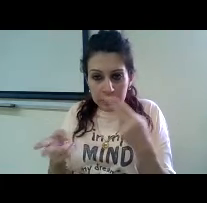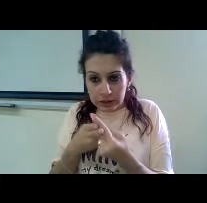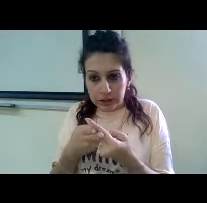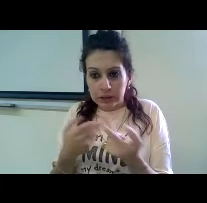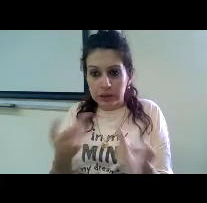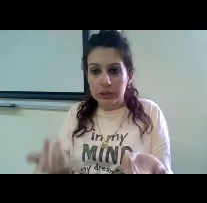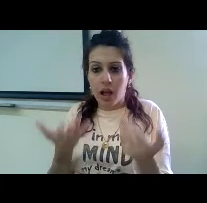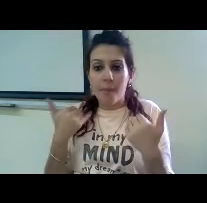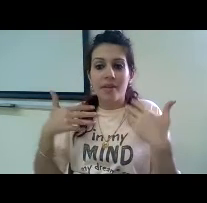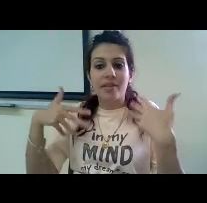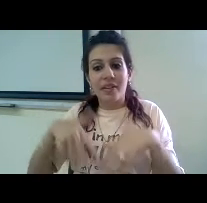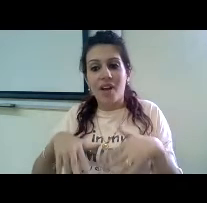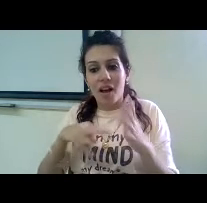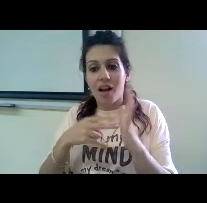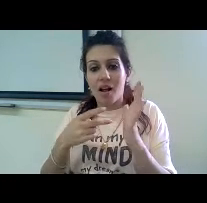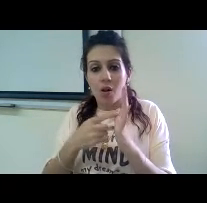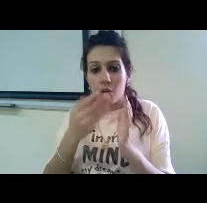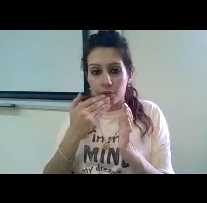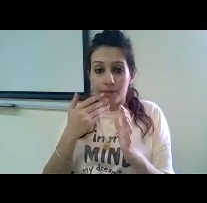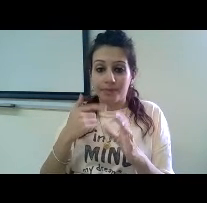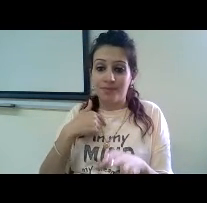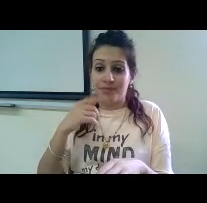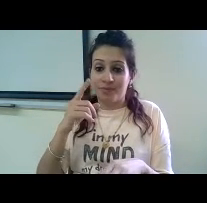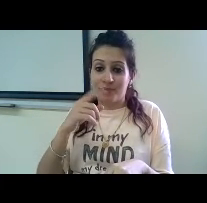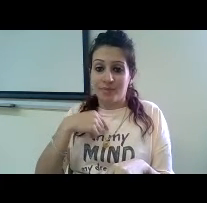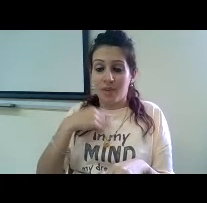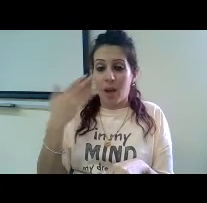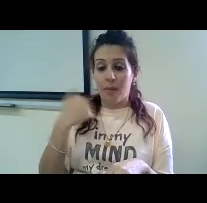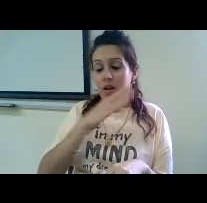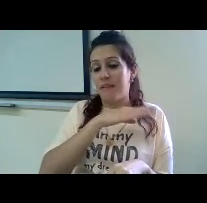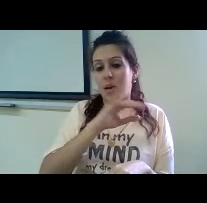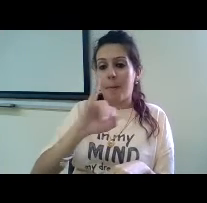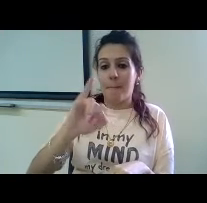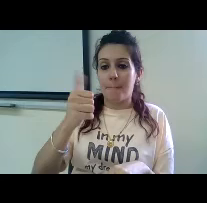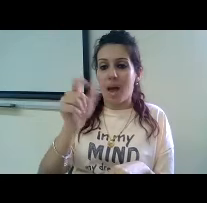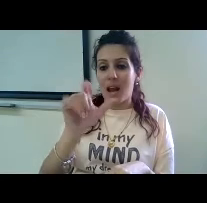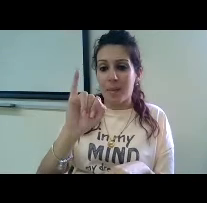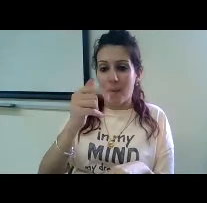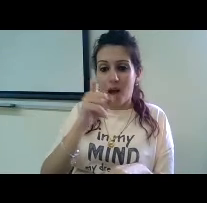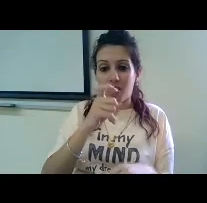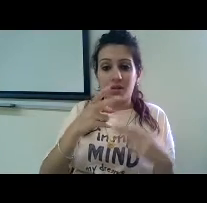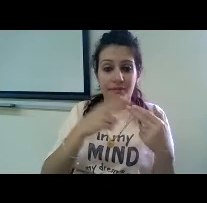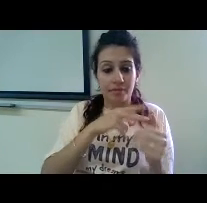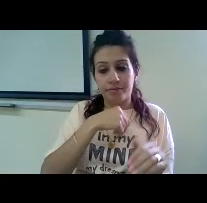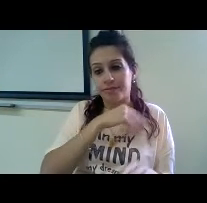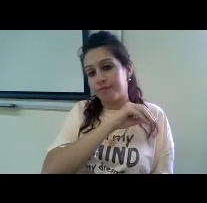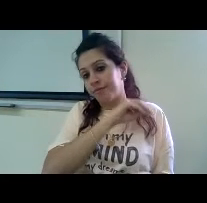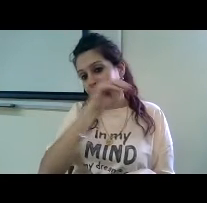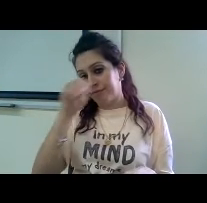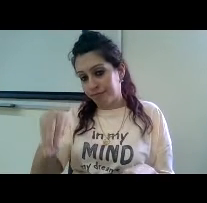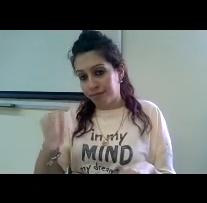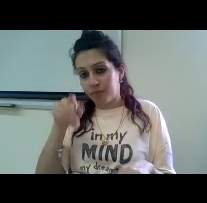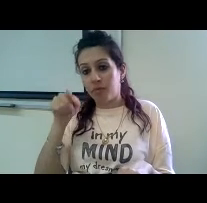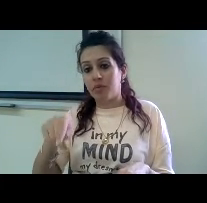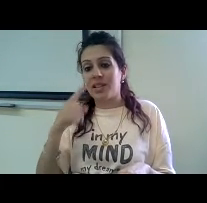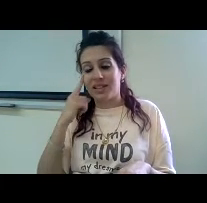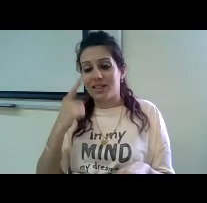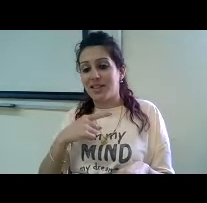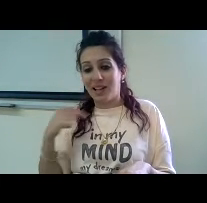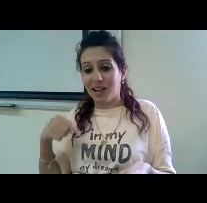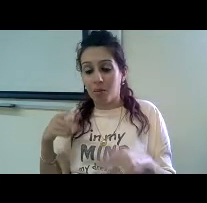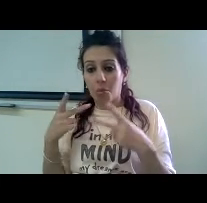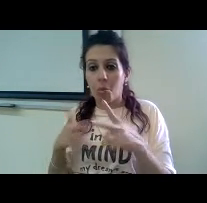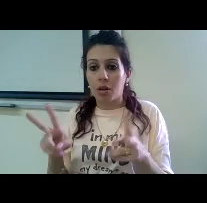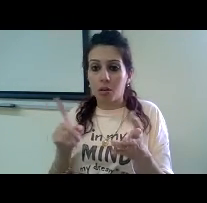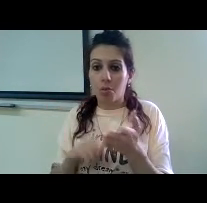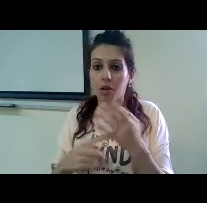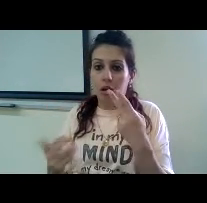to us as teachers, and how this change can also be an opportunity to rethink each